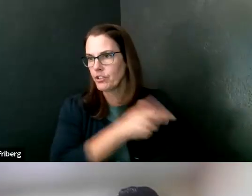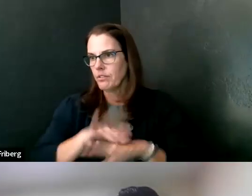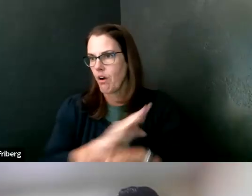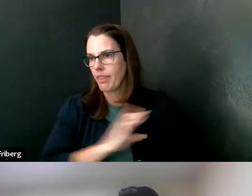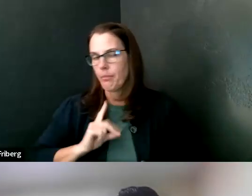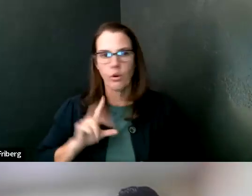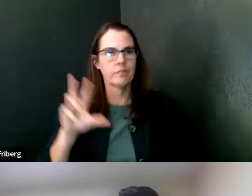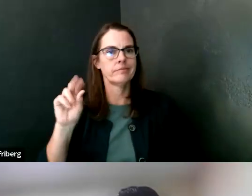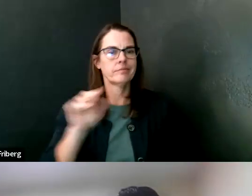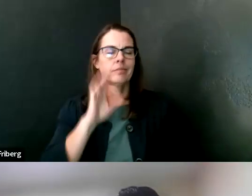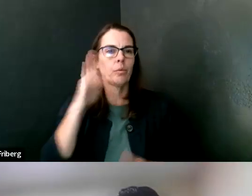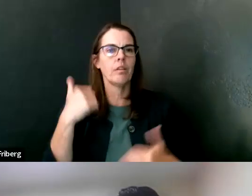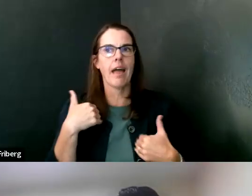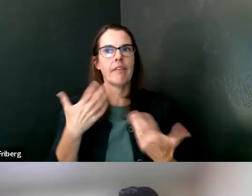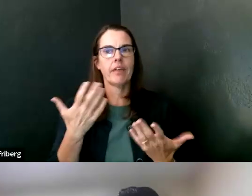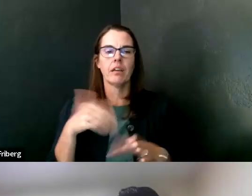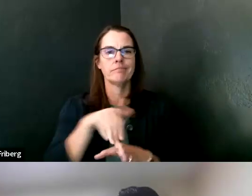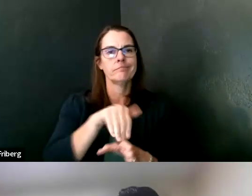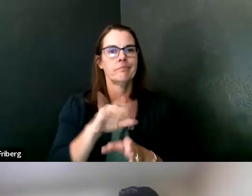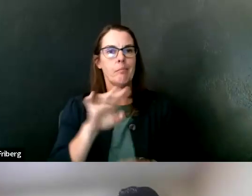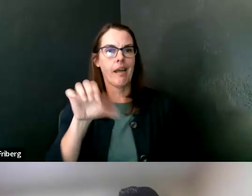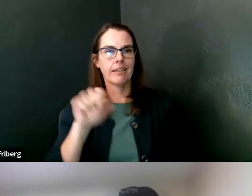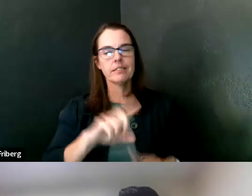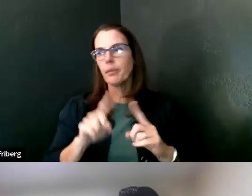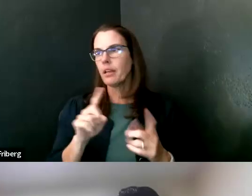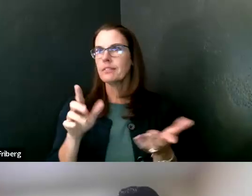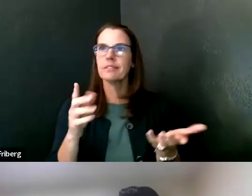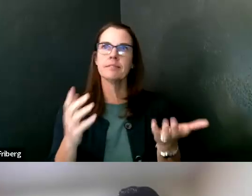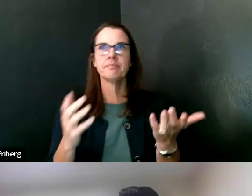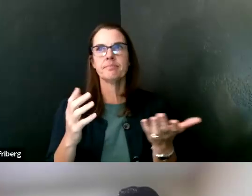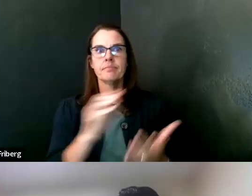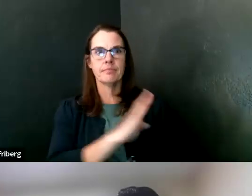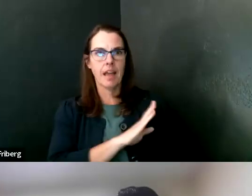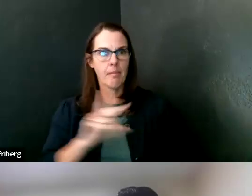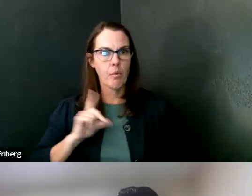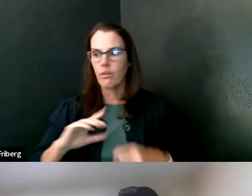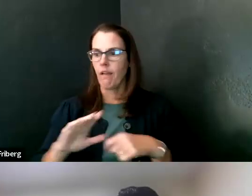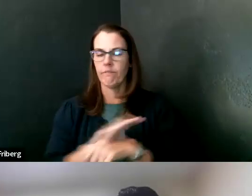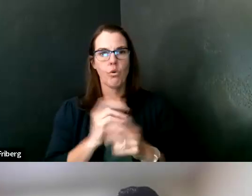going to have a bias one way or the other, but put together a a board that can help you. Uh,